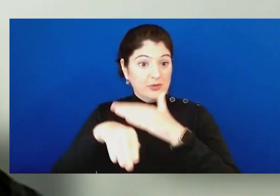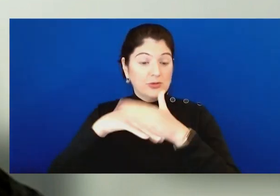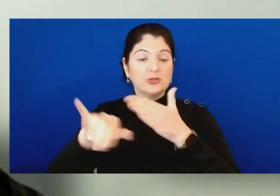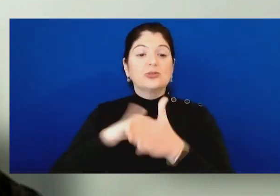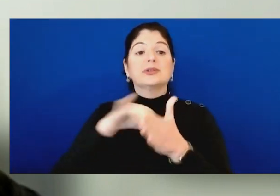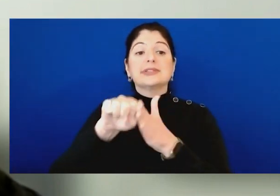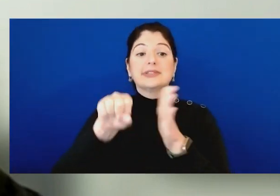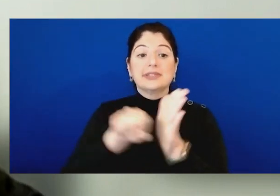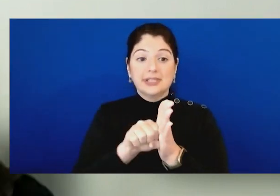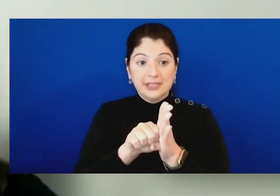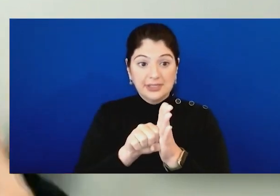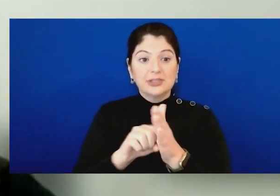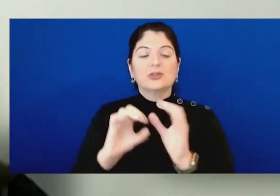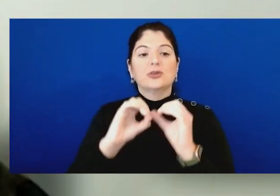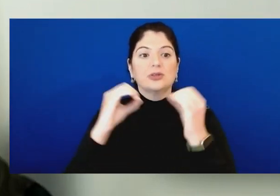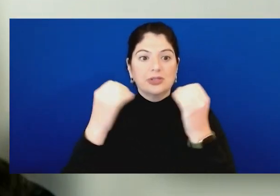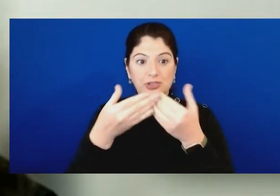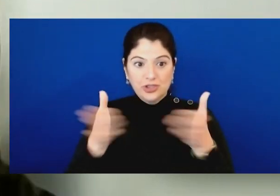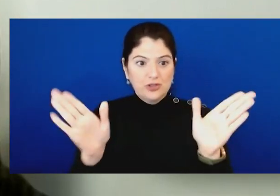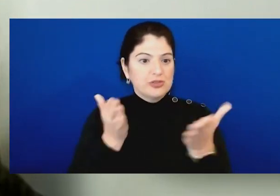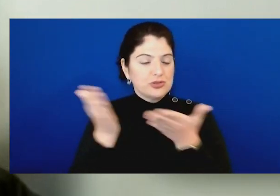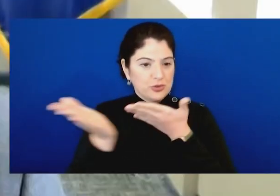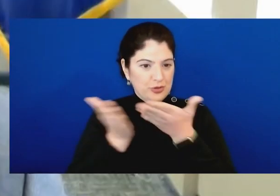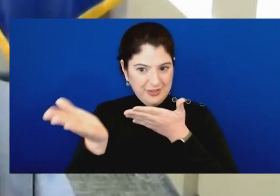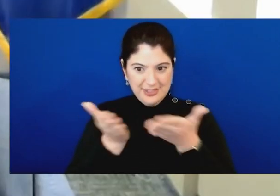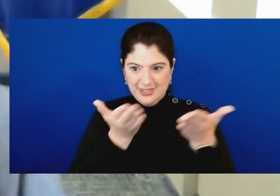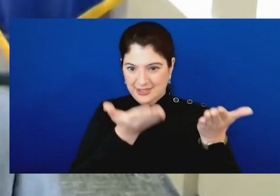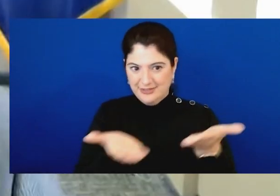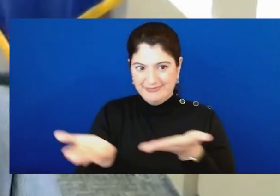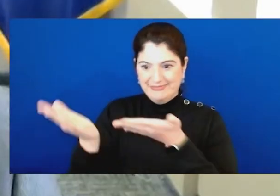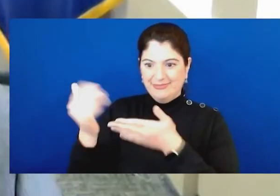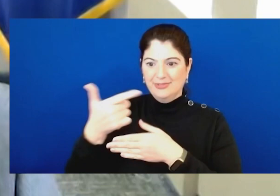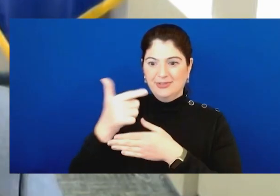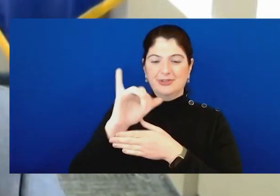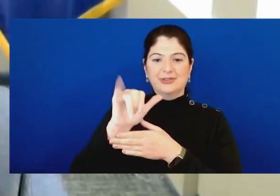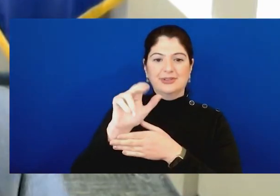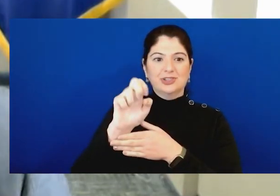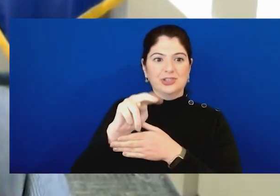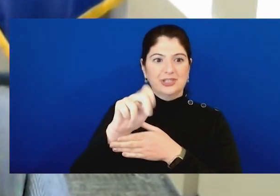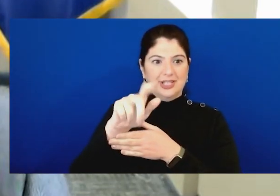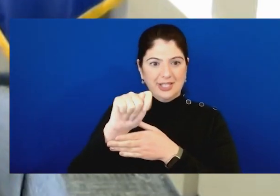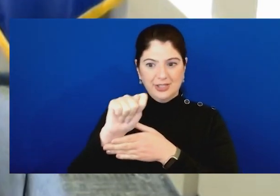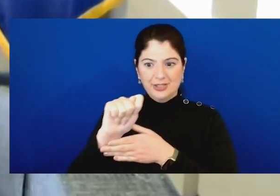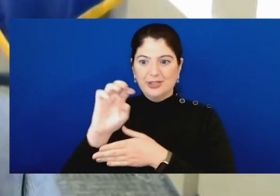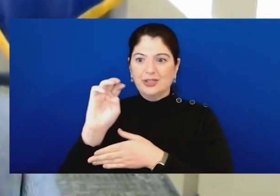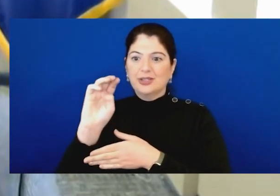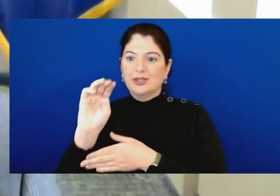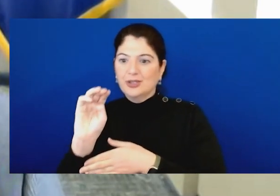Jeanette Moy. Please take it away, Commissioner. [Commissioner Moy] Thank you, Director Larios. And welcome, everyone.